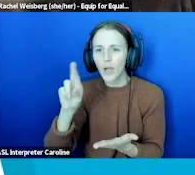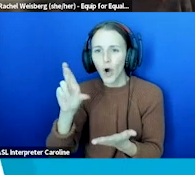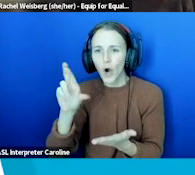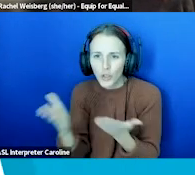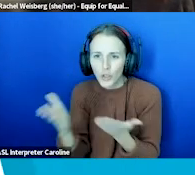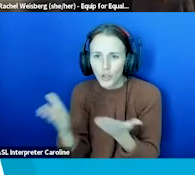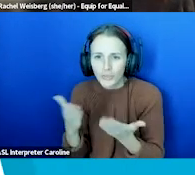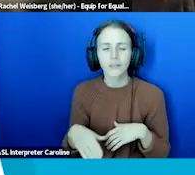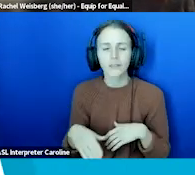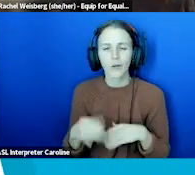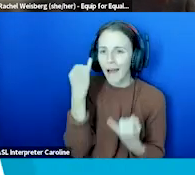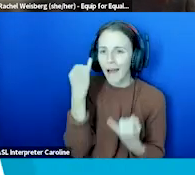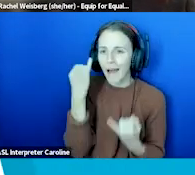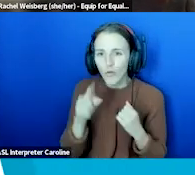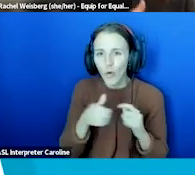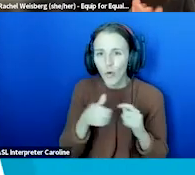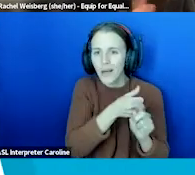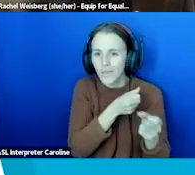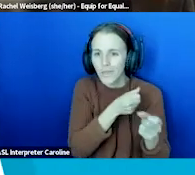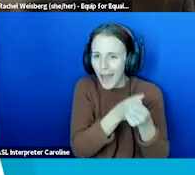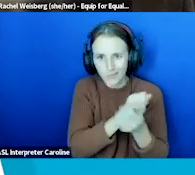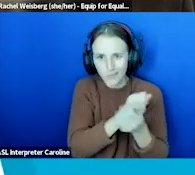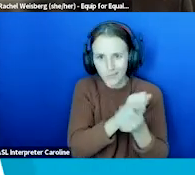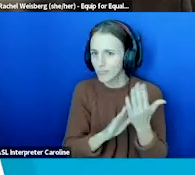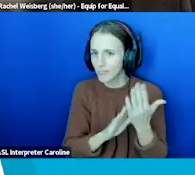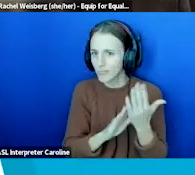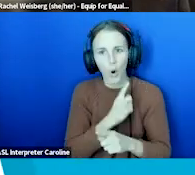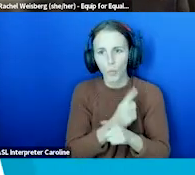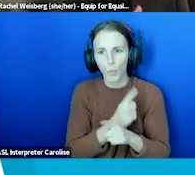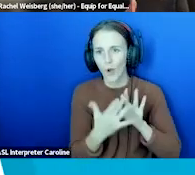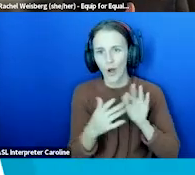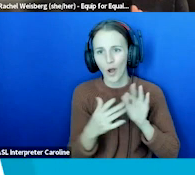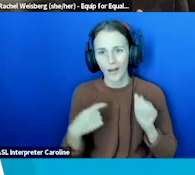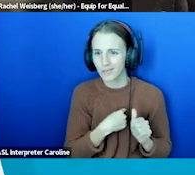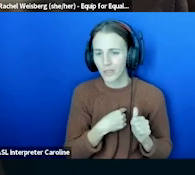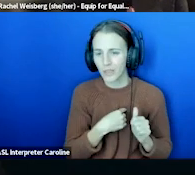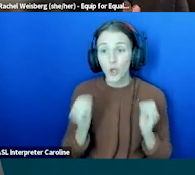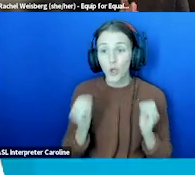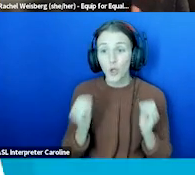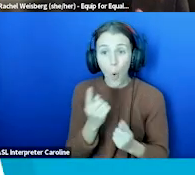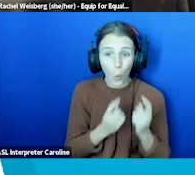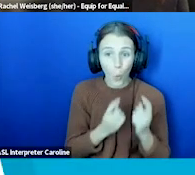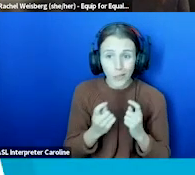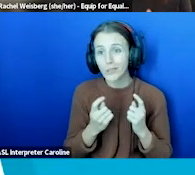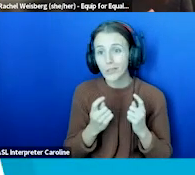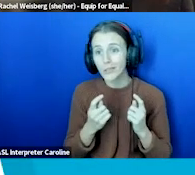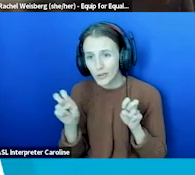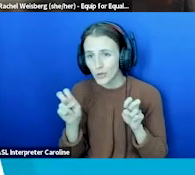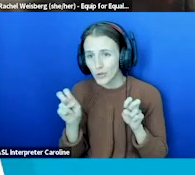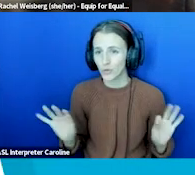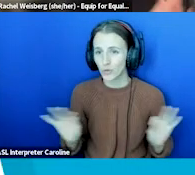OFF OF SOMEONE, BETTER UNDERSTAND THEIR RIGHTS TO SERVICES OR IDEAS FOR SELF-ADVOCACY, AGAIN,